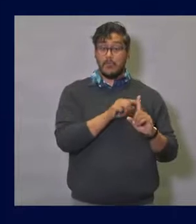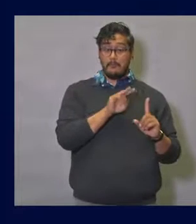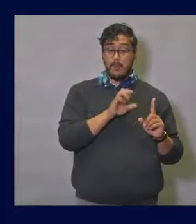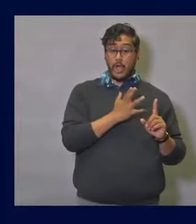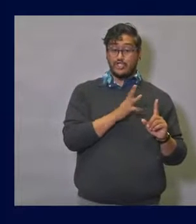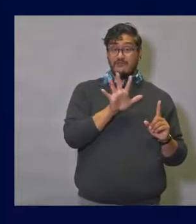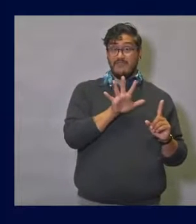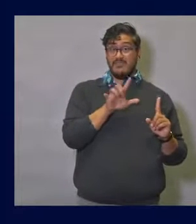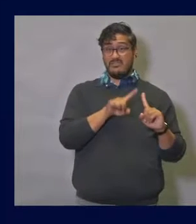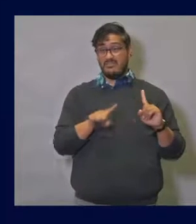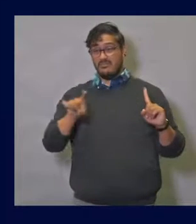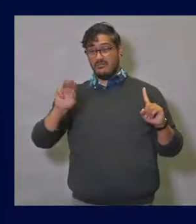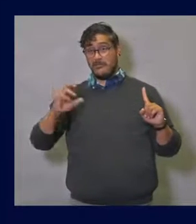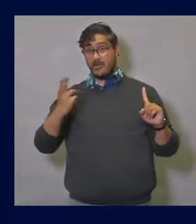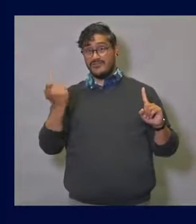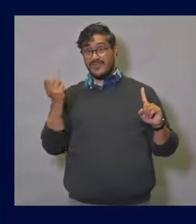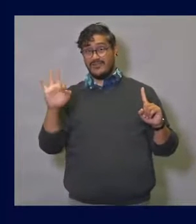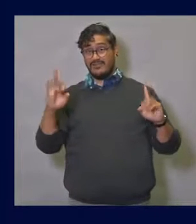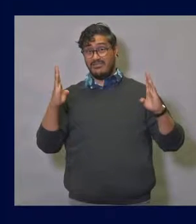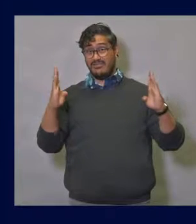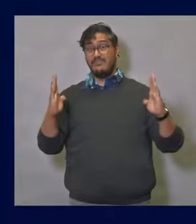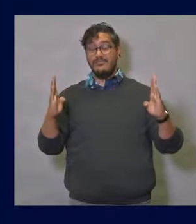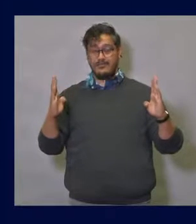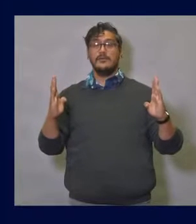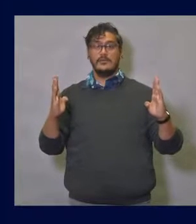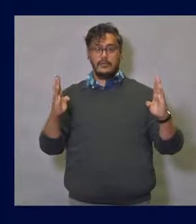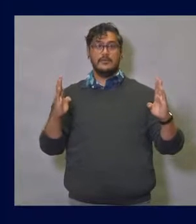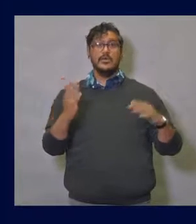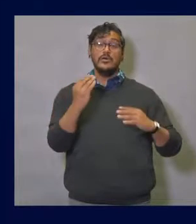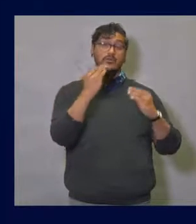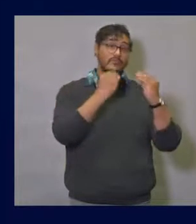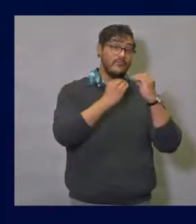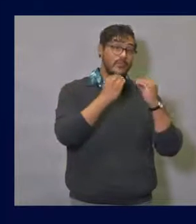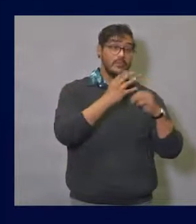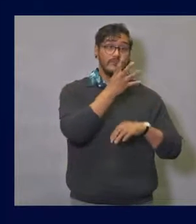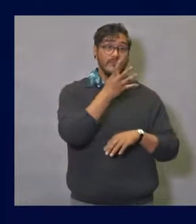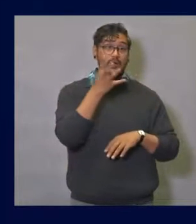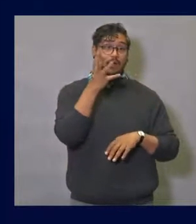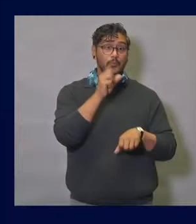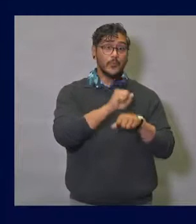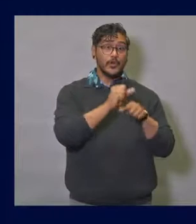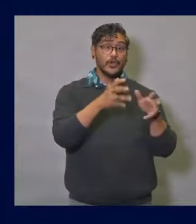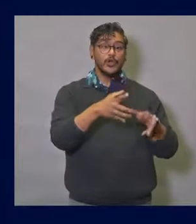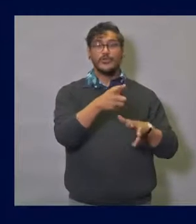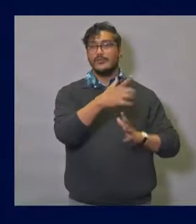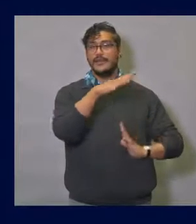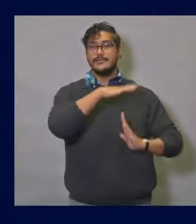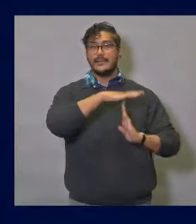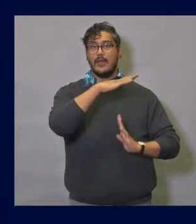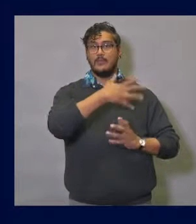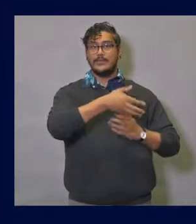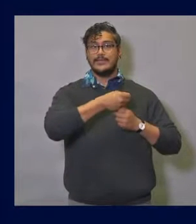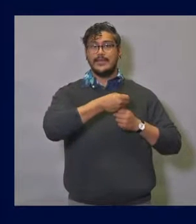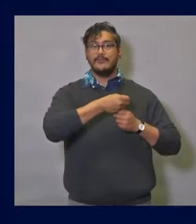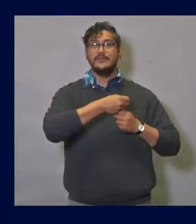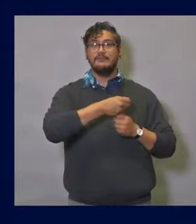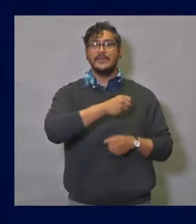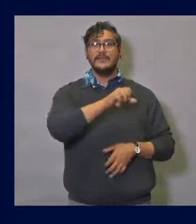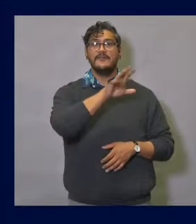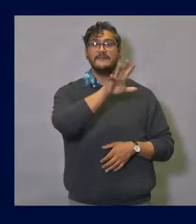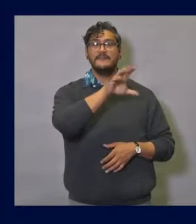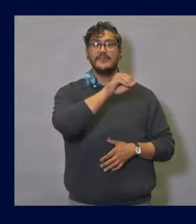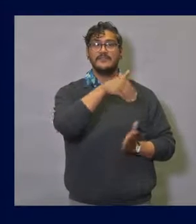JUST WENT IN EFFECT MARCH 5.